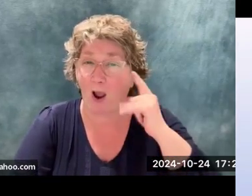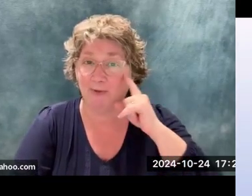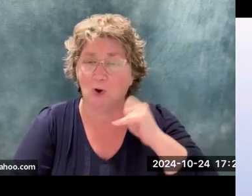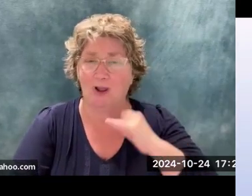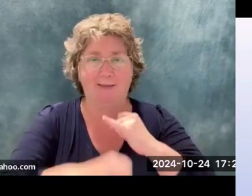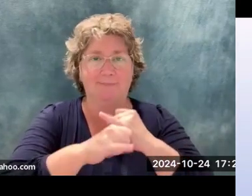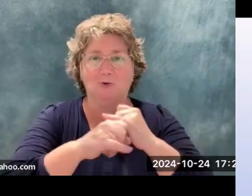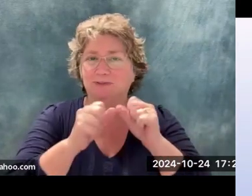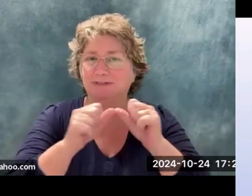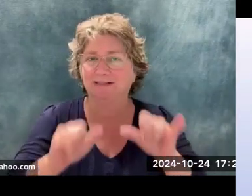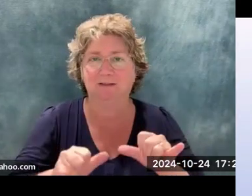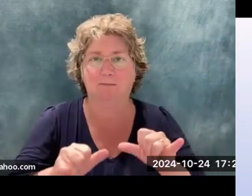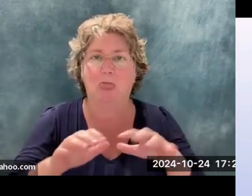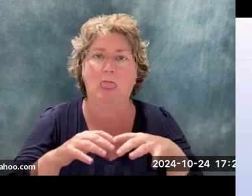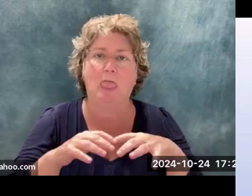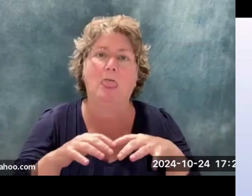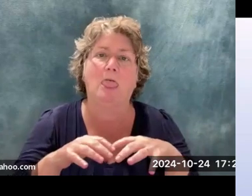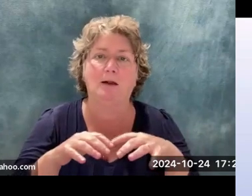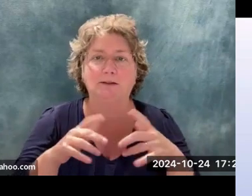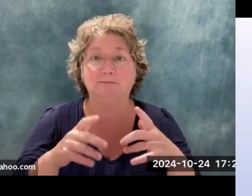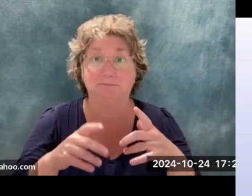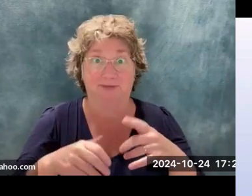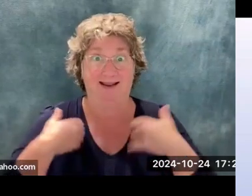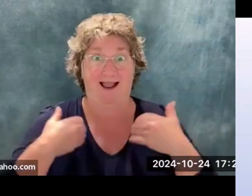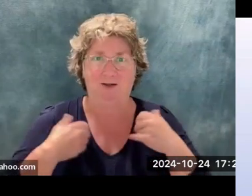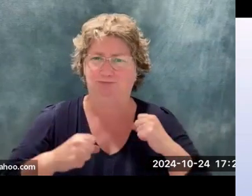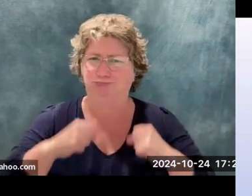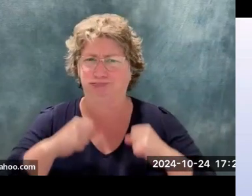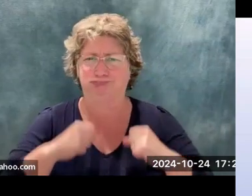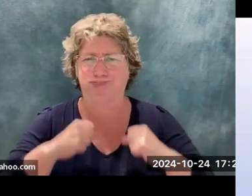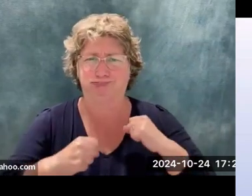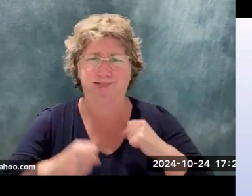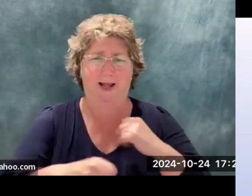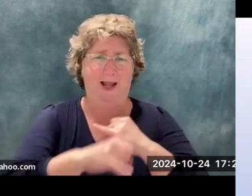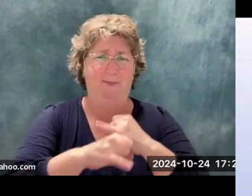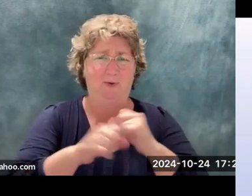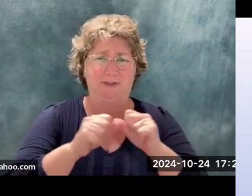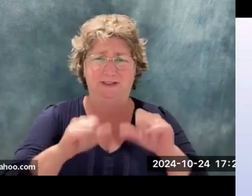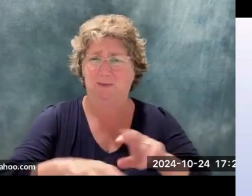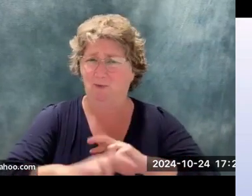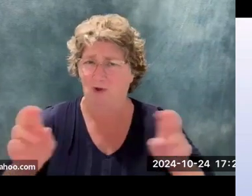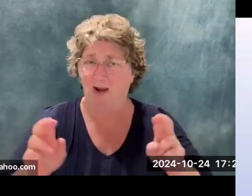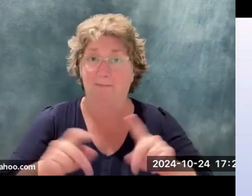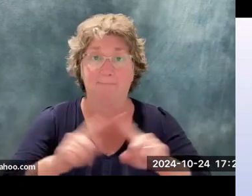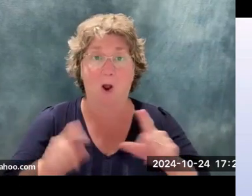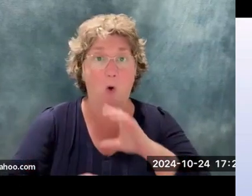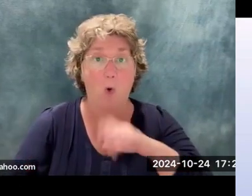are not quite as vigorous as those of you who are younger. We need updated COVID-19